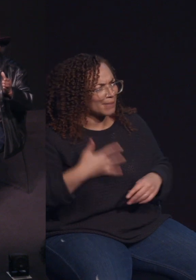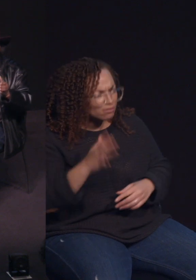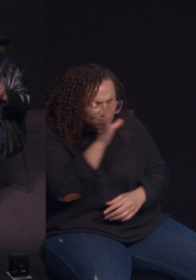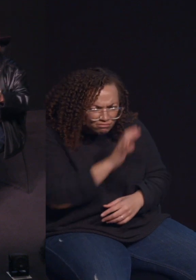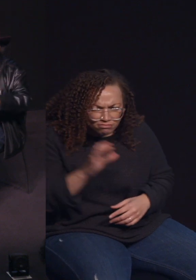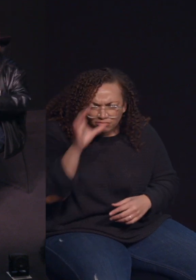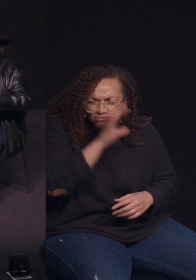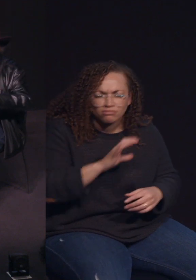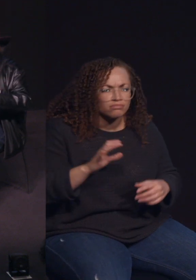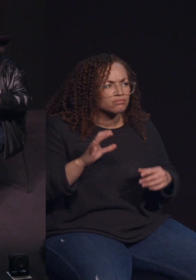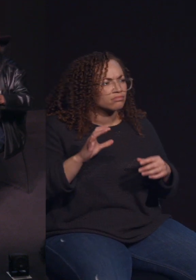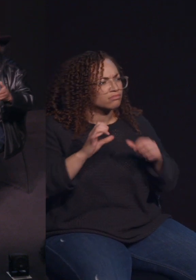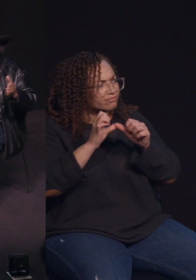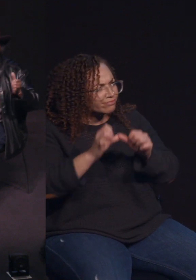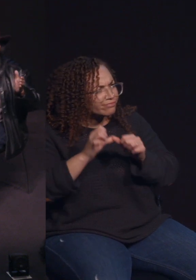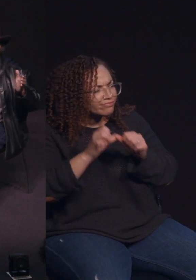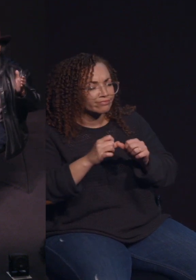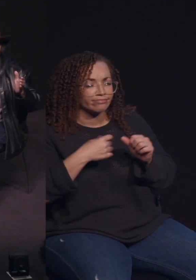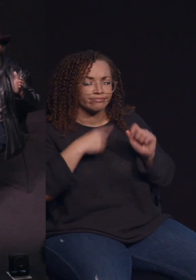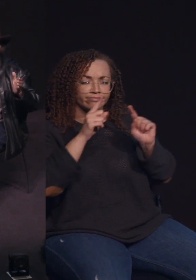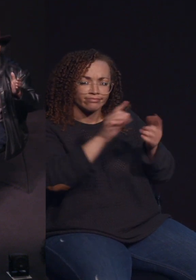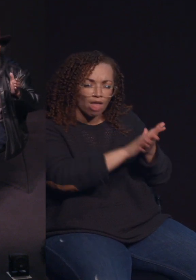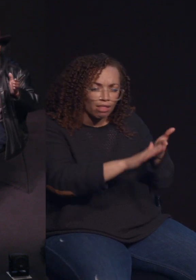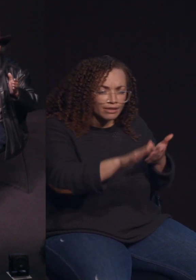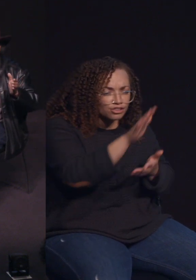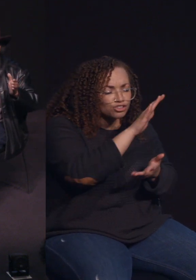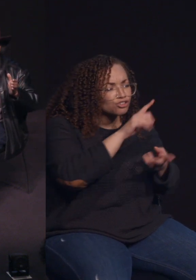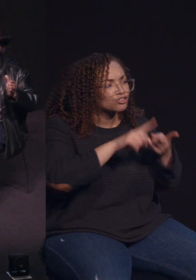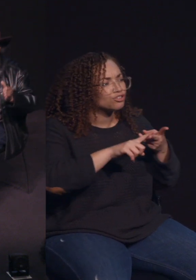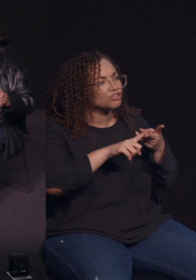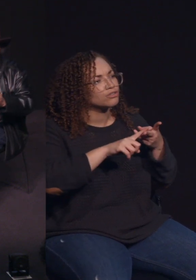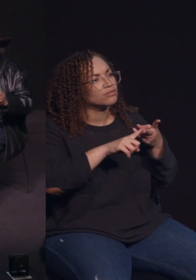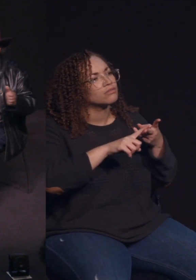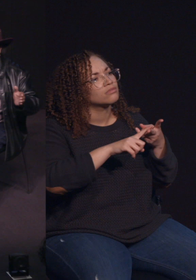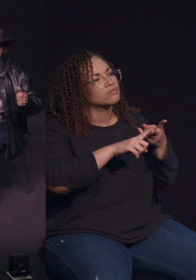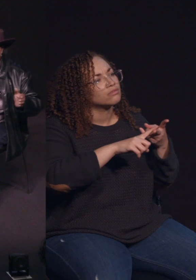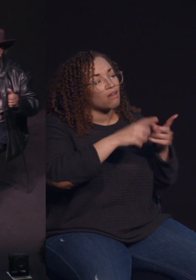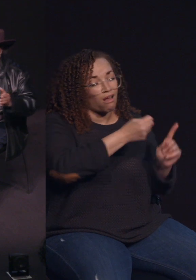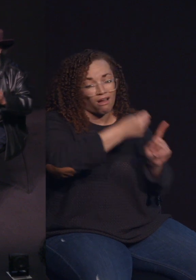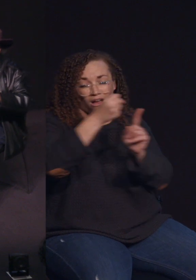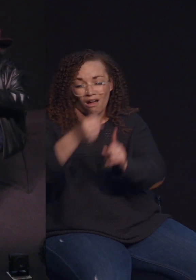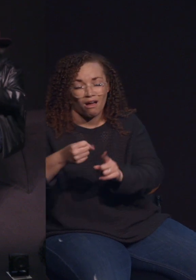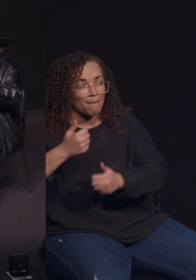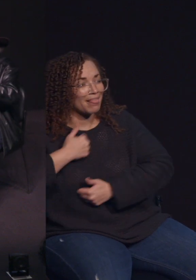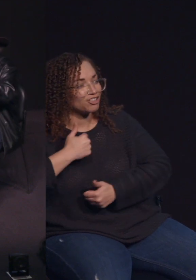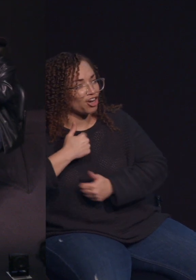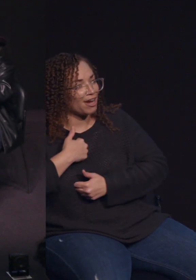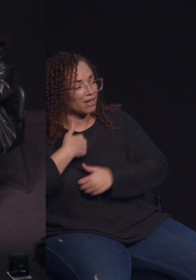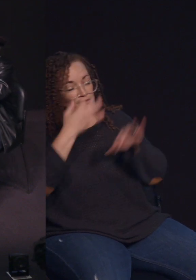went through college, was drafted into the military. Another fact, sidetrack.